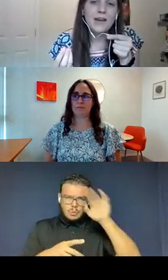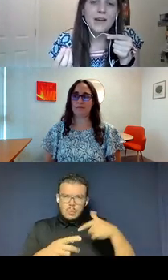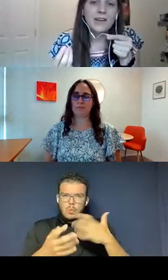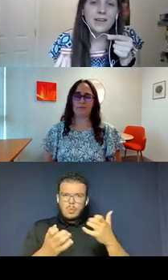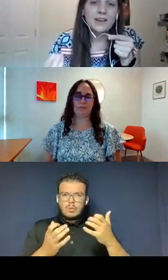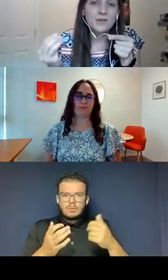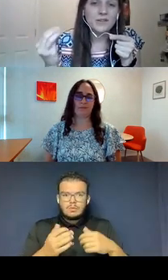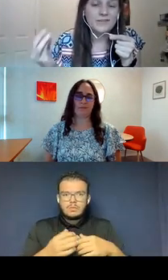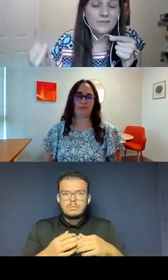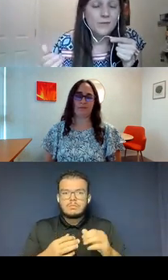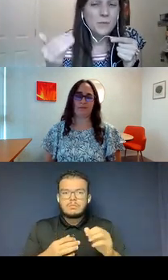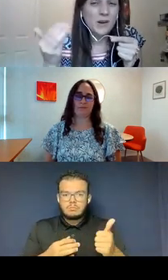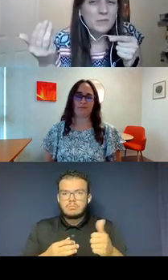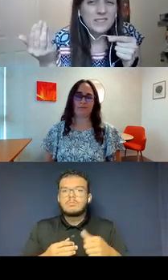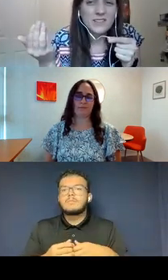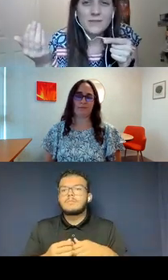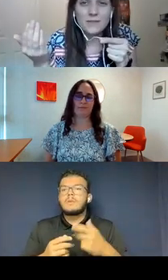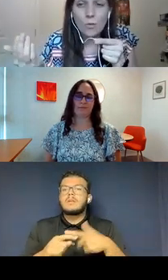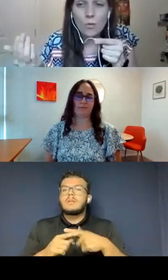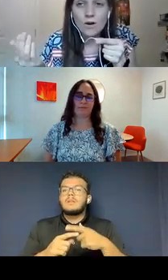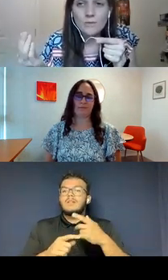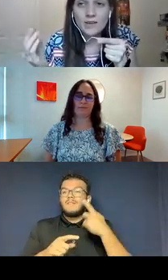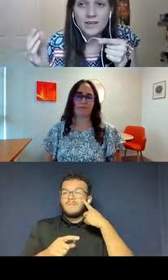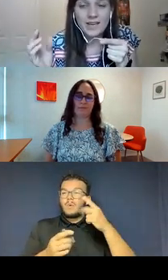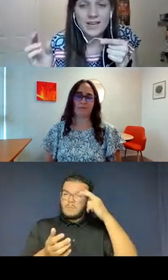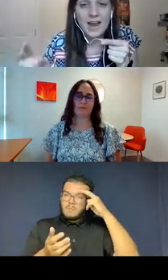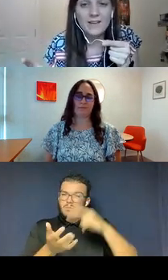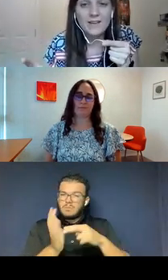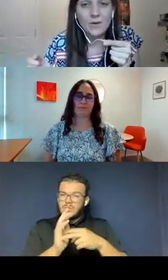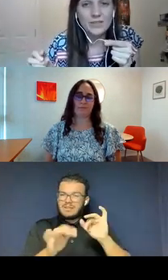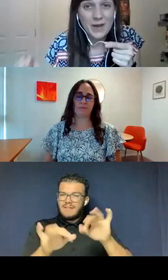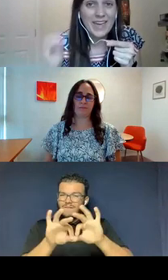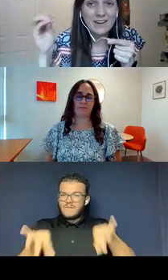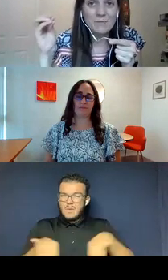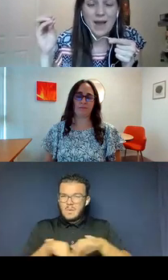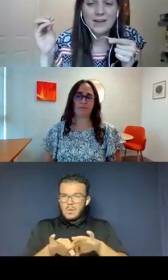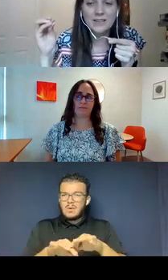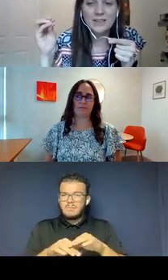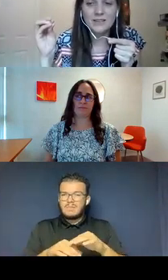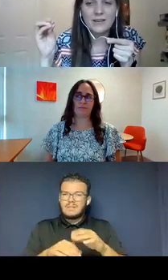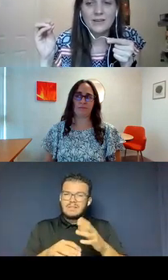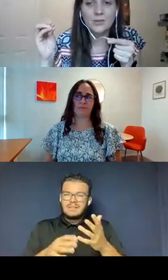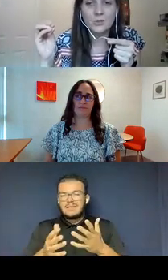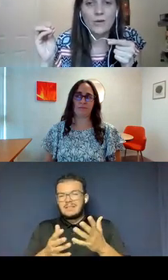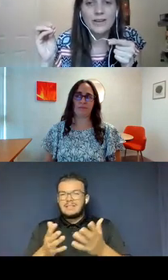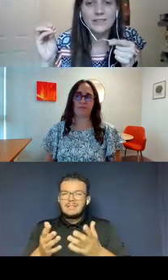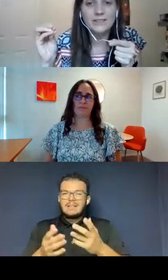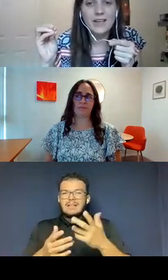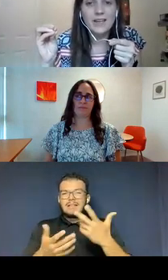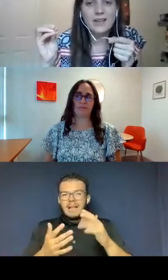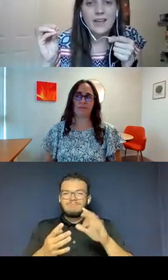But for the purposes of this form, it kind of goes, again, back to victim choice.